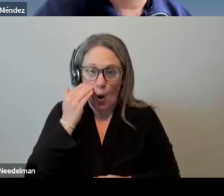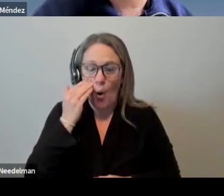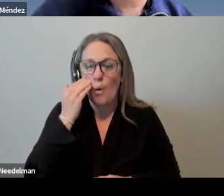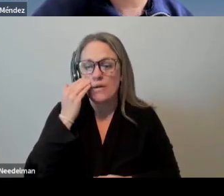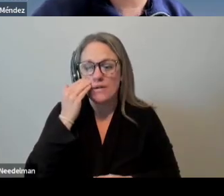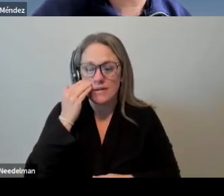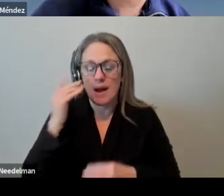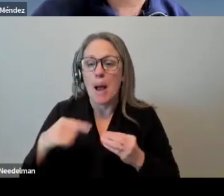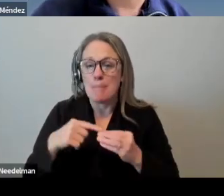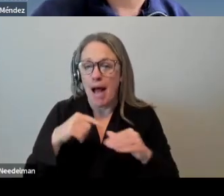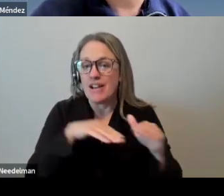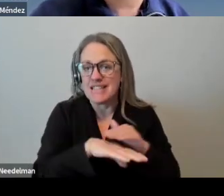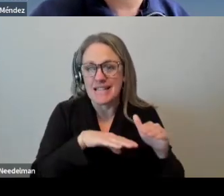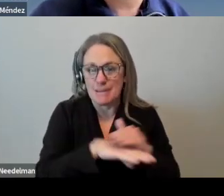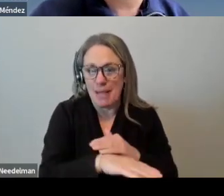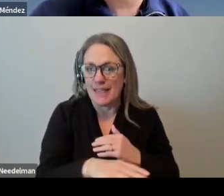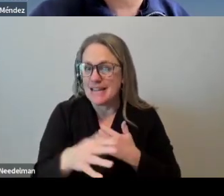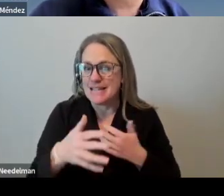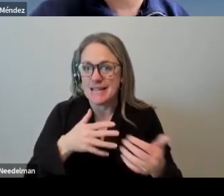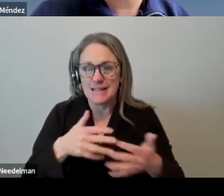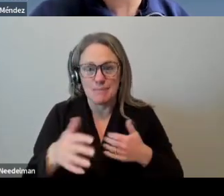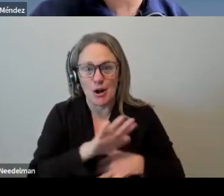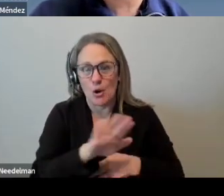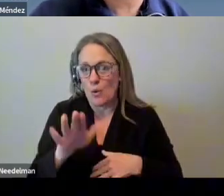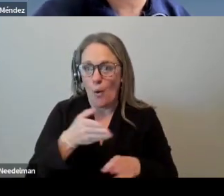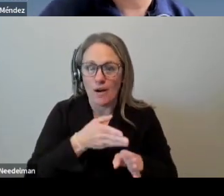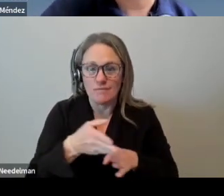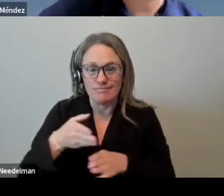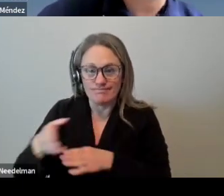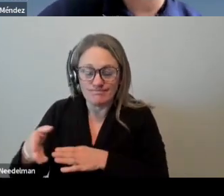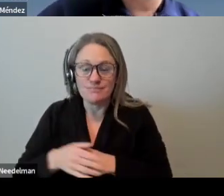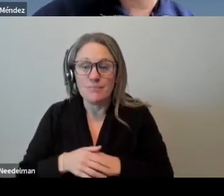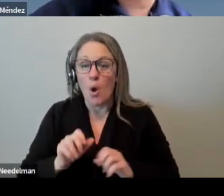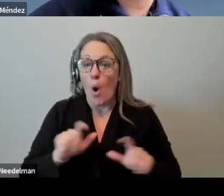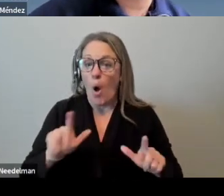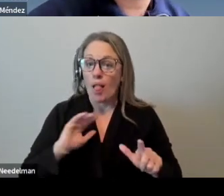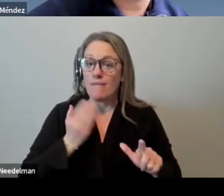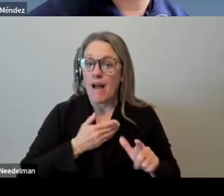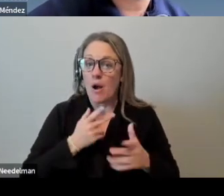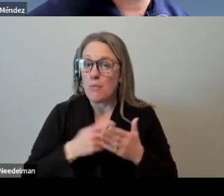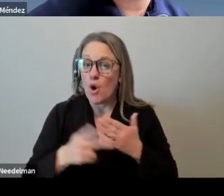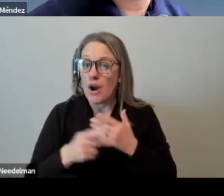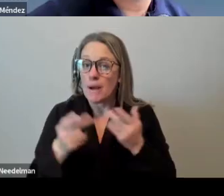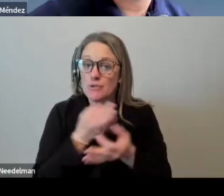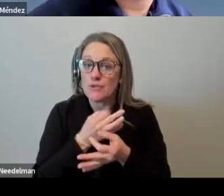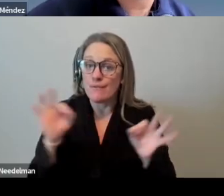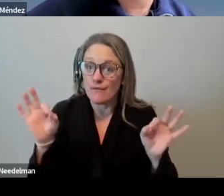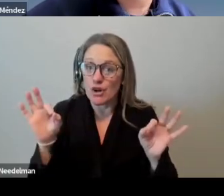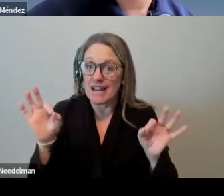And a good reminder is that all of our programs or resources are free for students and educators.